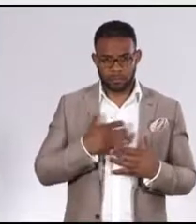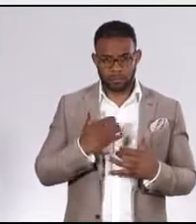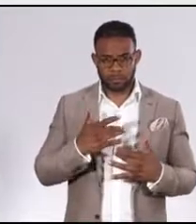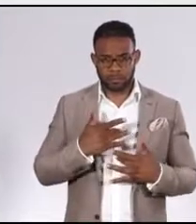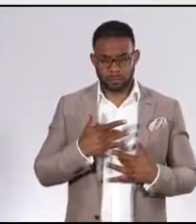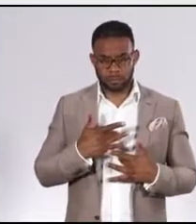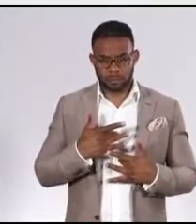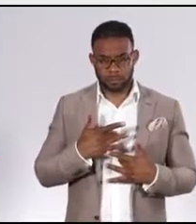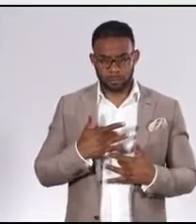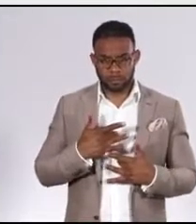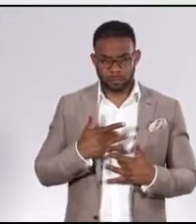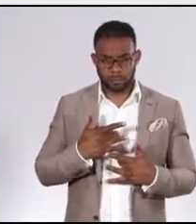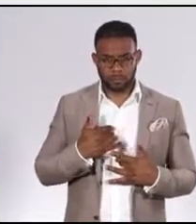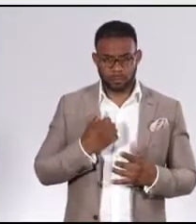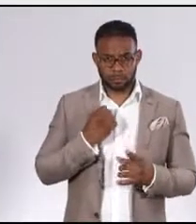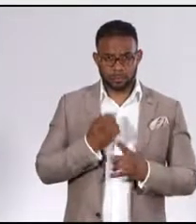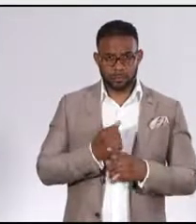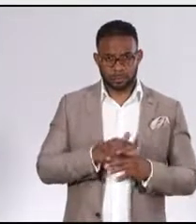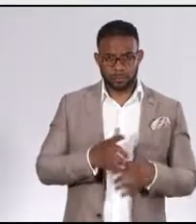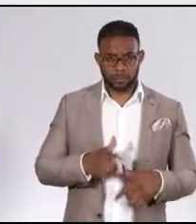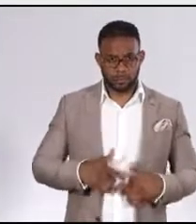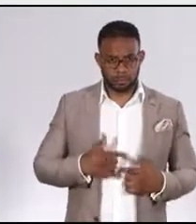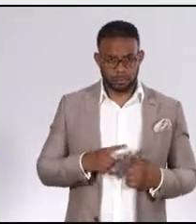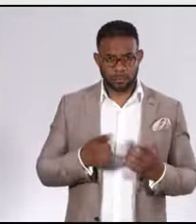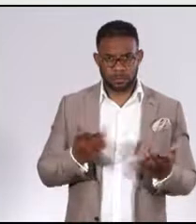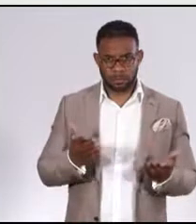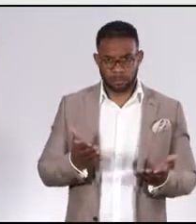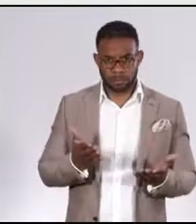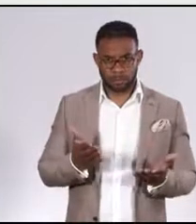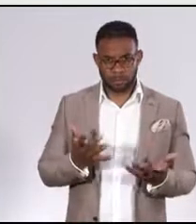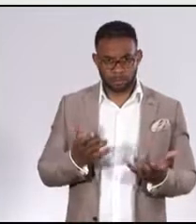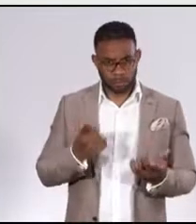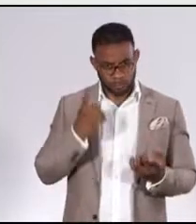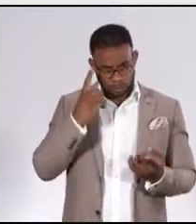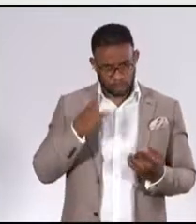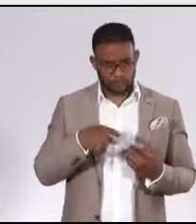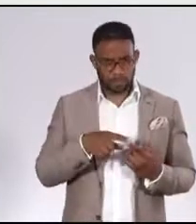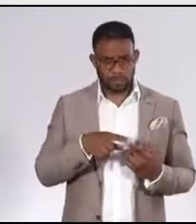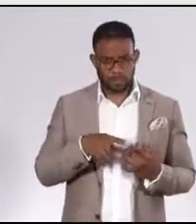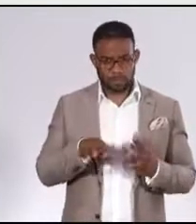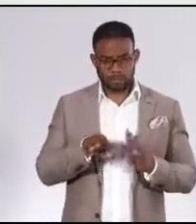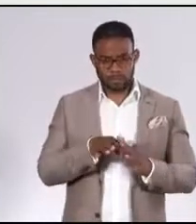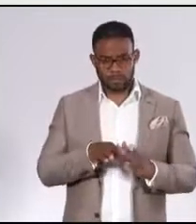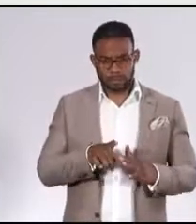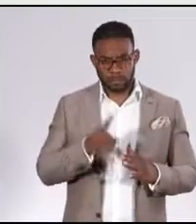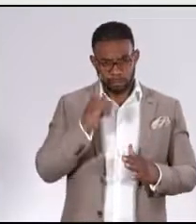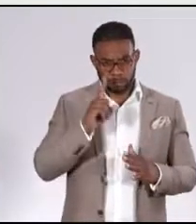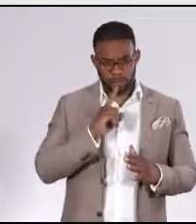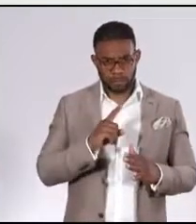uh impacts on your lives. But here we want you to think and and pick those that you think are those that most